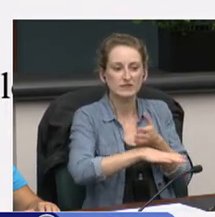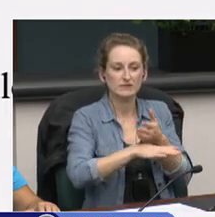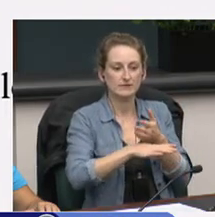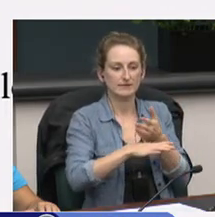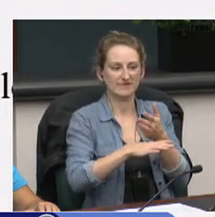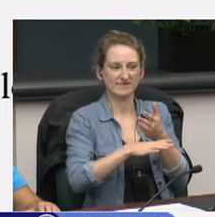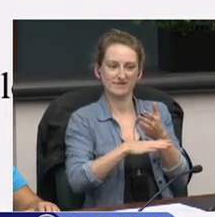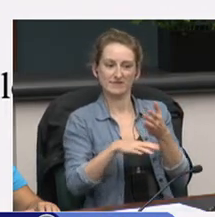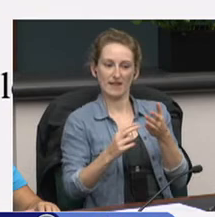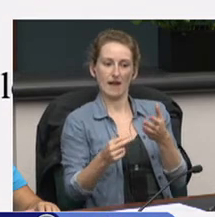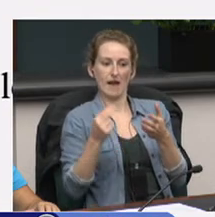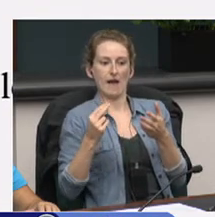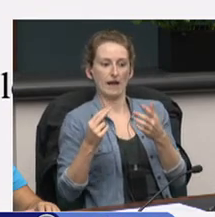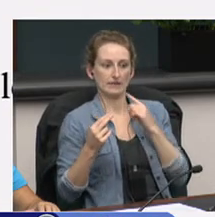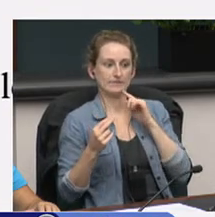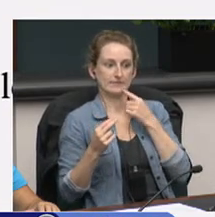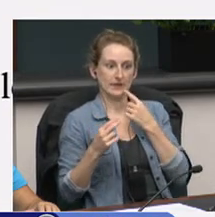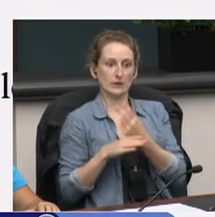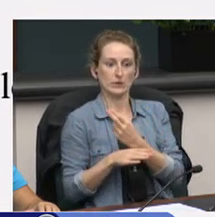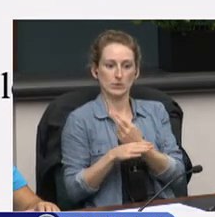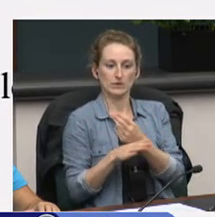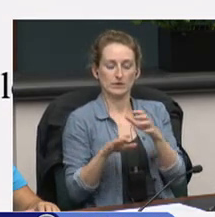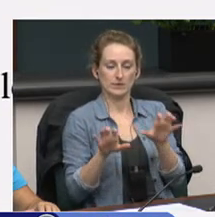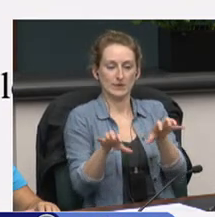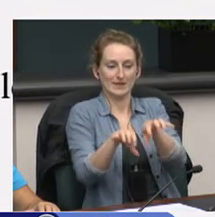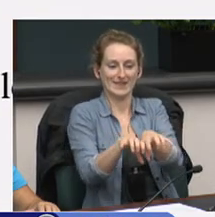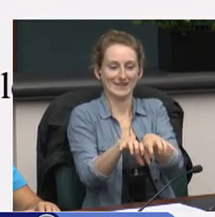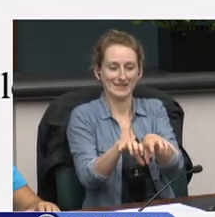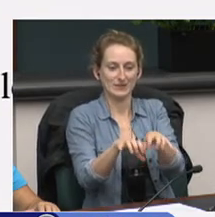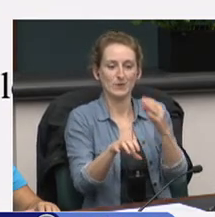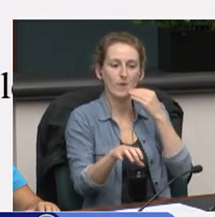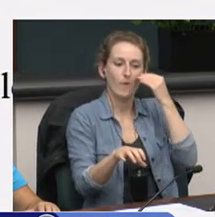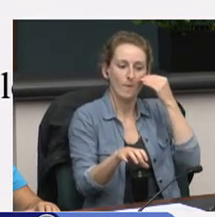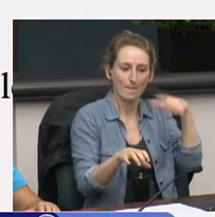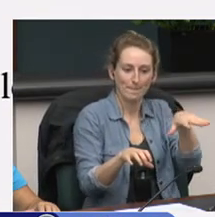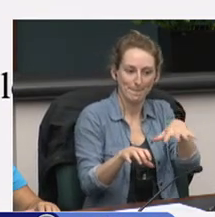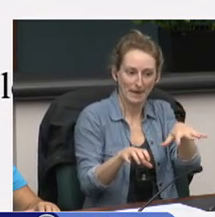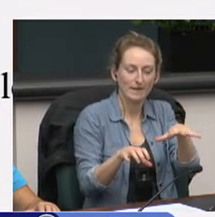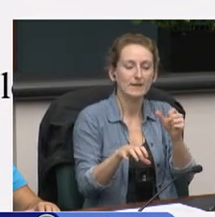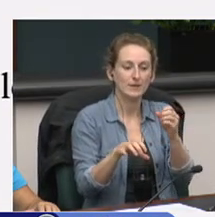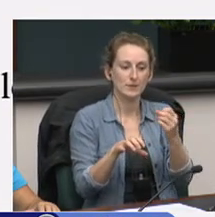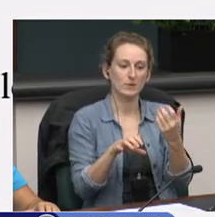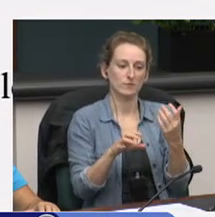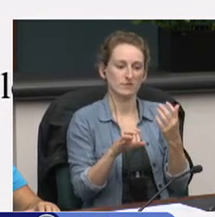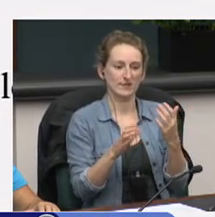to neighborhood areas so again it provides a nice buffer for that and then